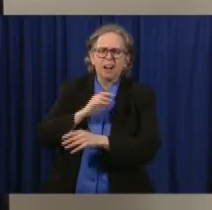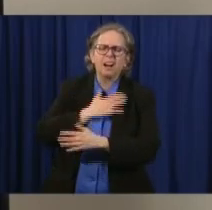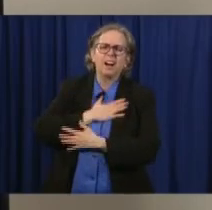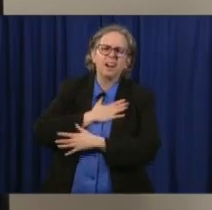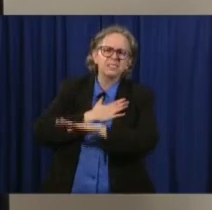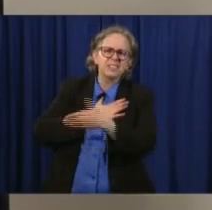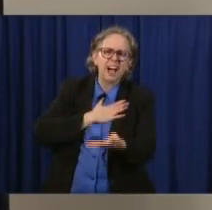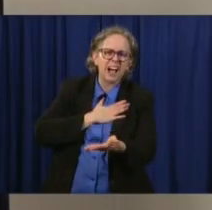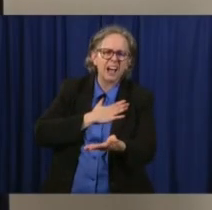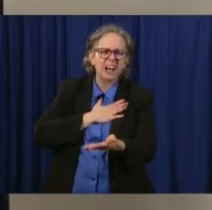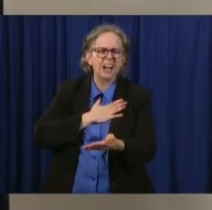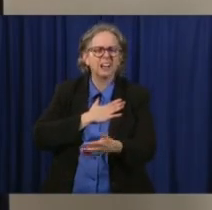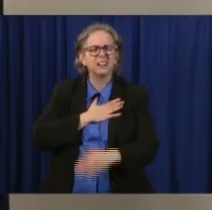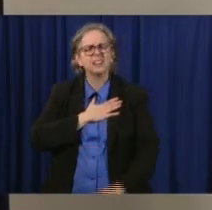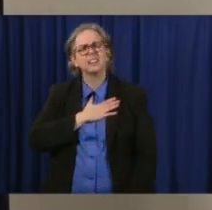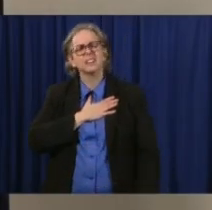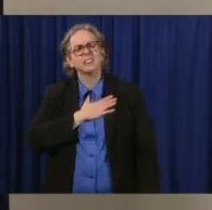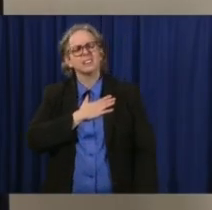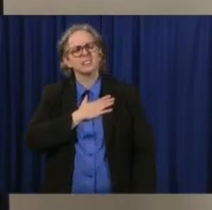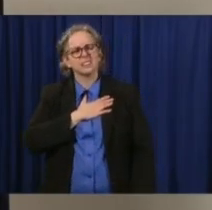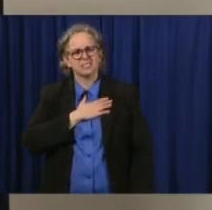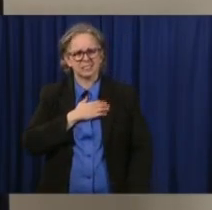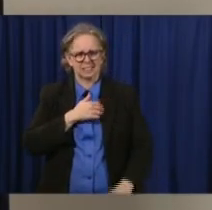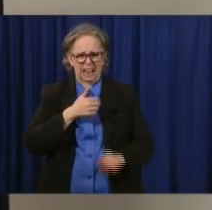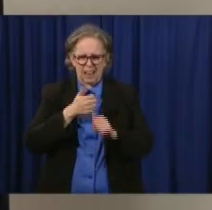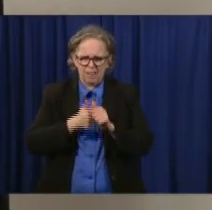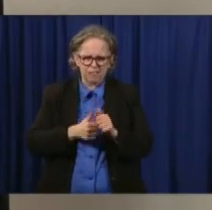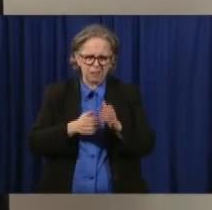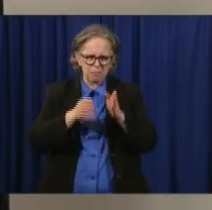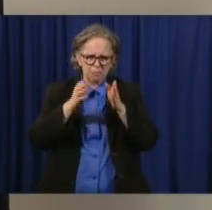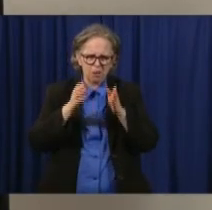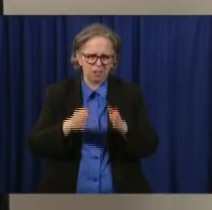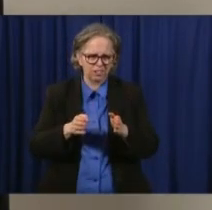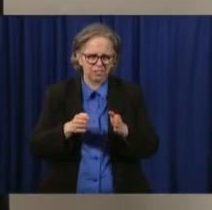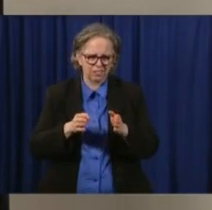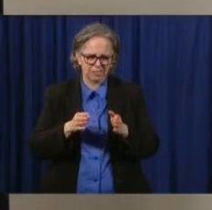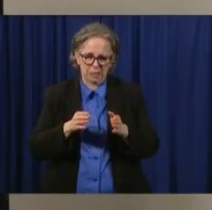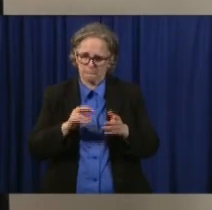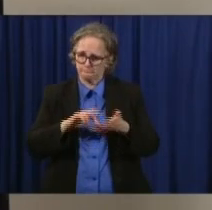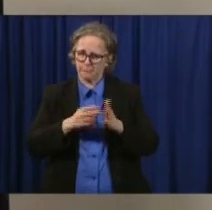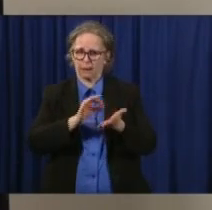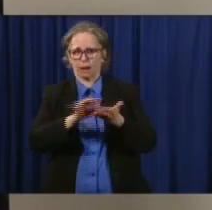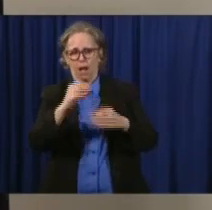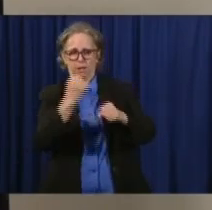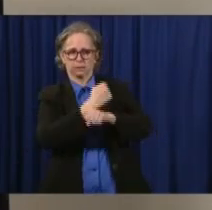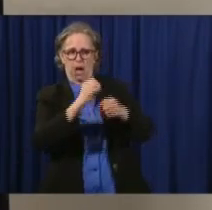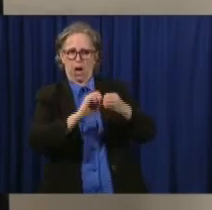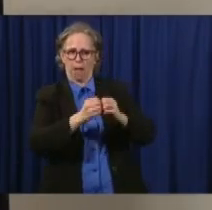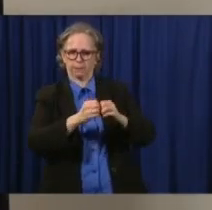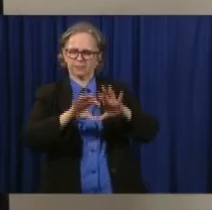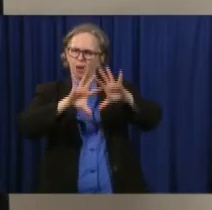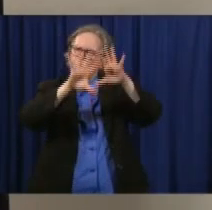WANT TO SAY IN LOSING OUR COLLEAGUE AT DRC WE KNOW THAT